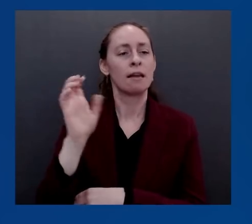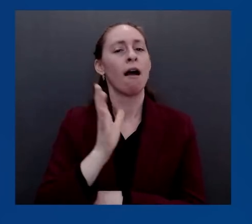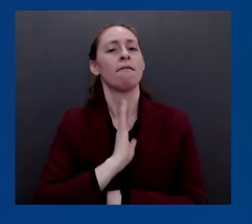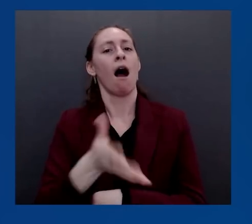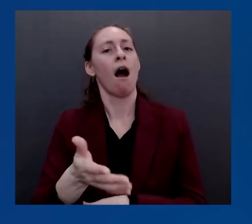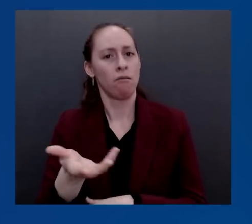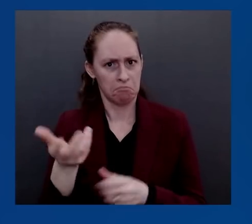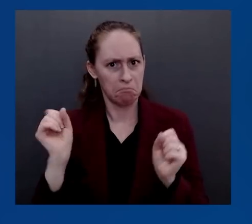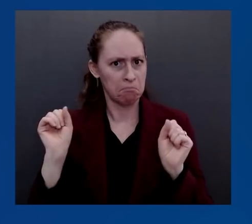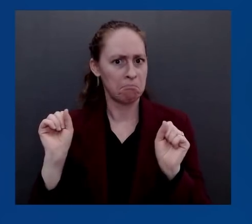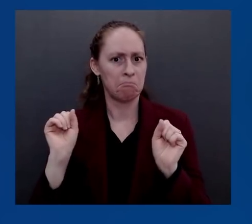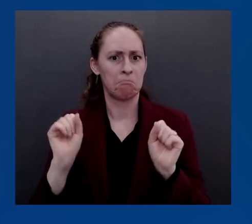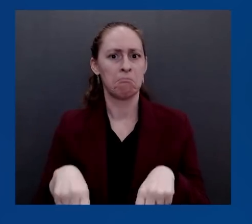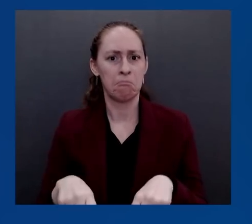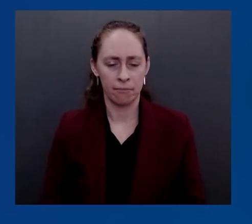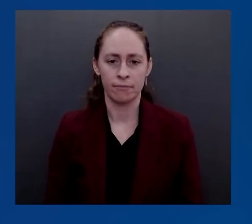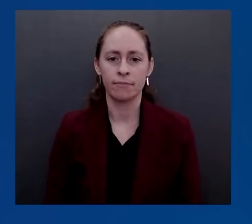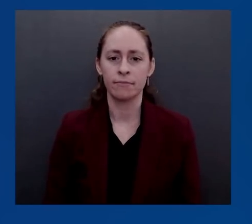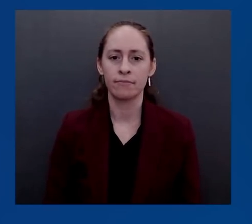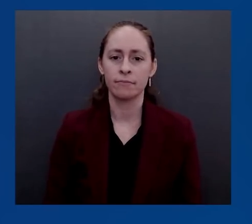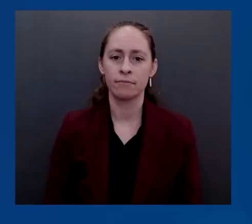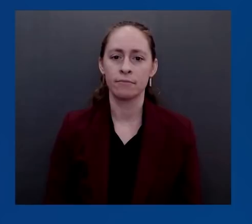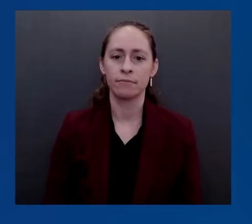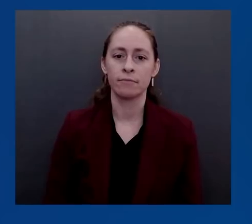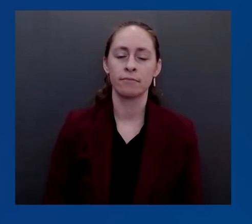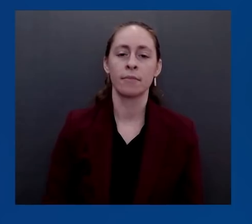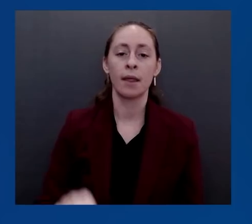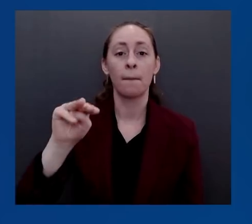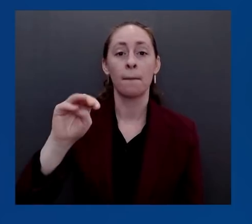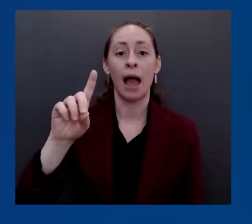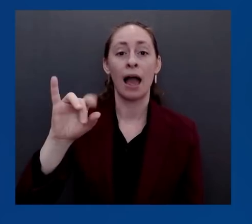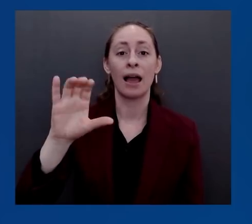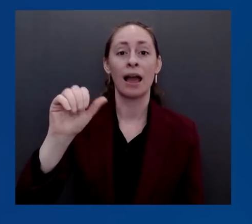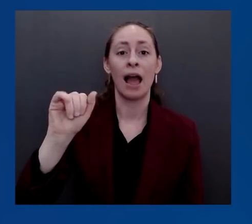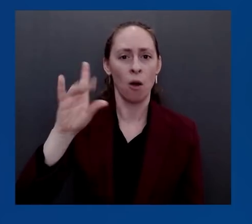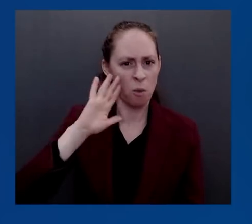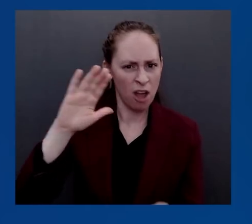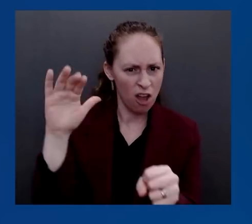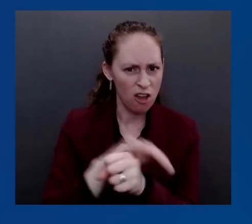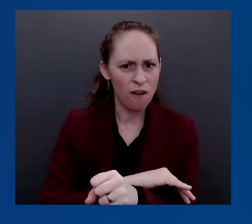So we're moving in the direction where these tests should be completely covered for Americans,